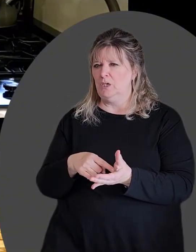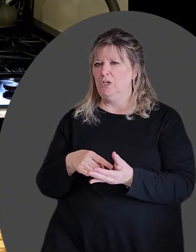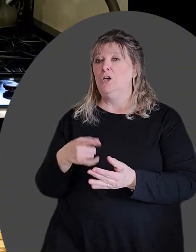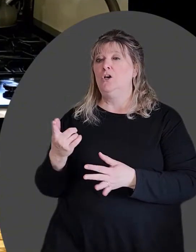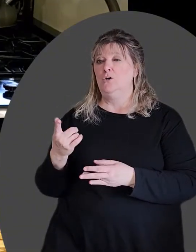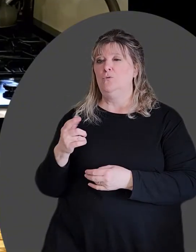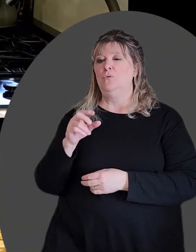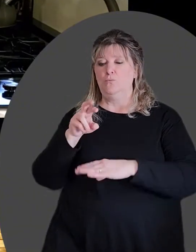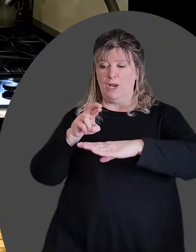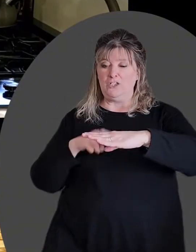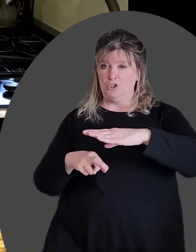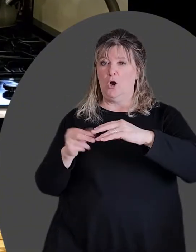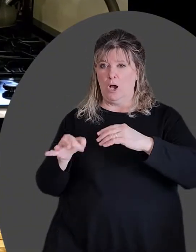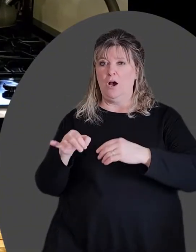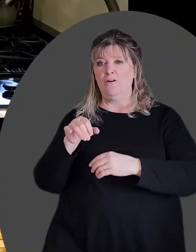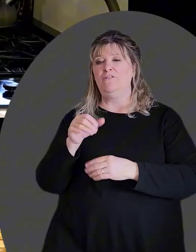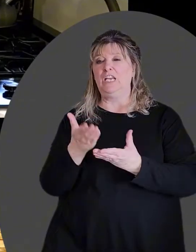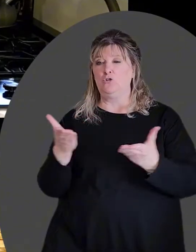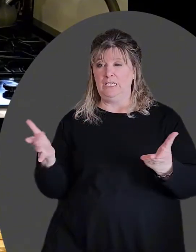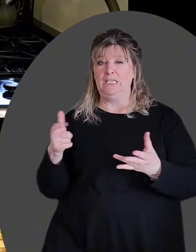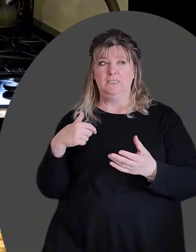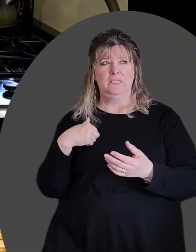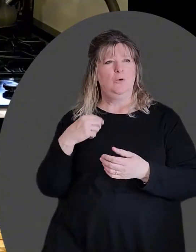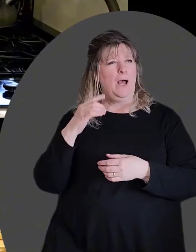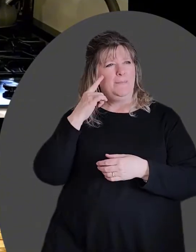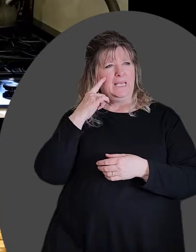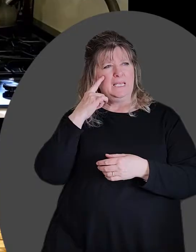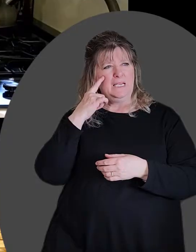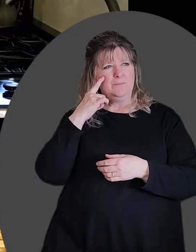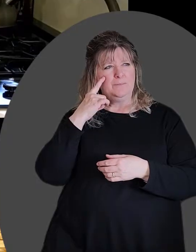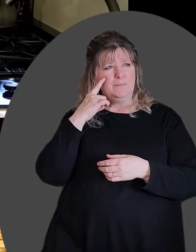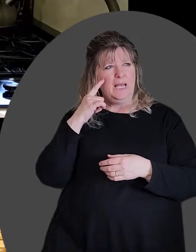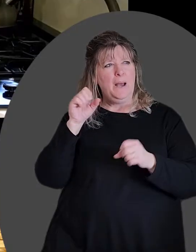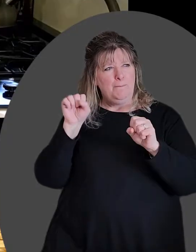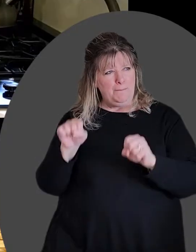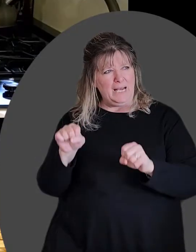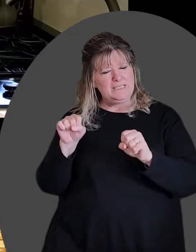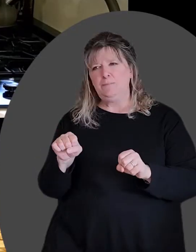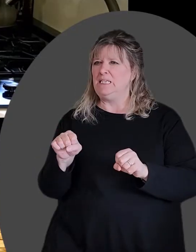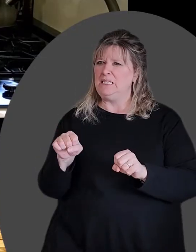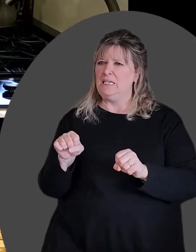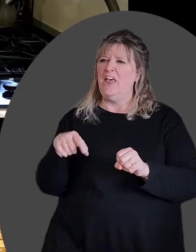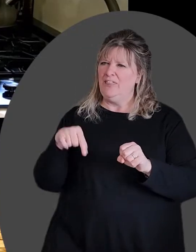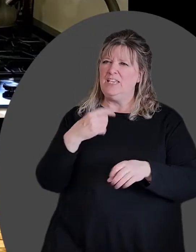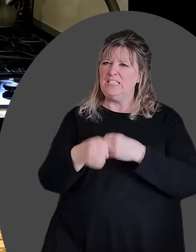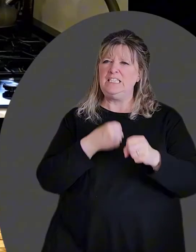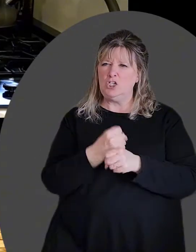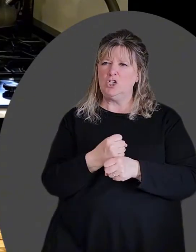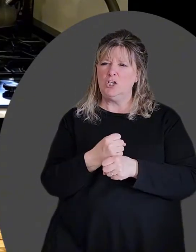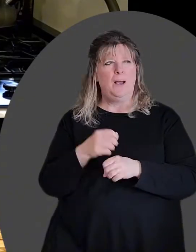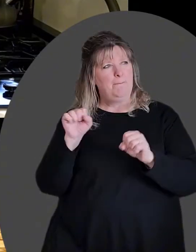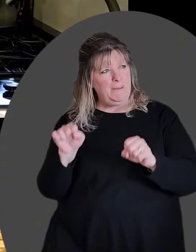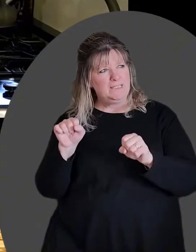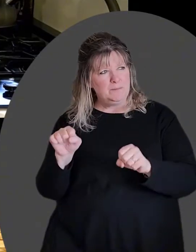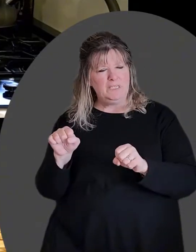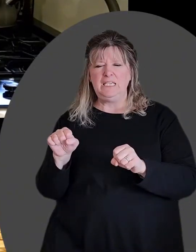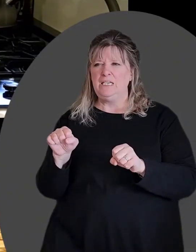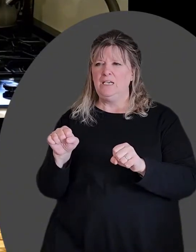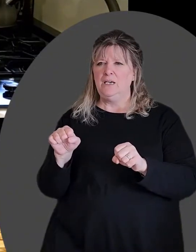and that leads me to believe that this possibly the this year's batch may possibly be a little bit more salty